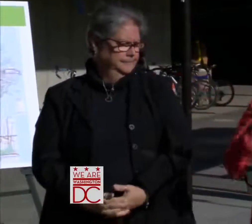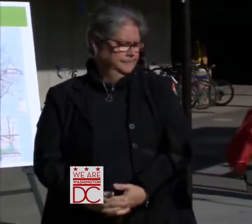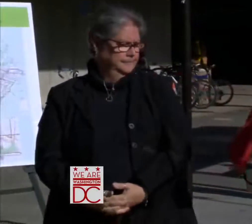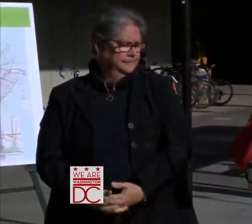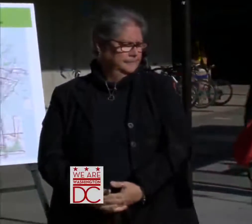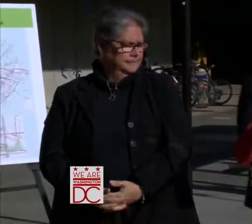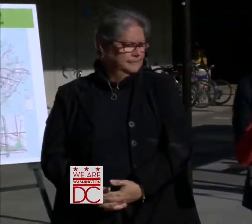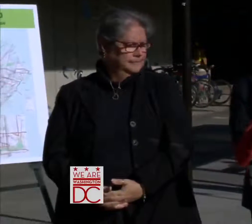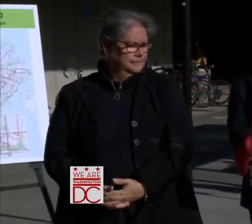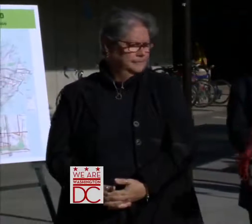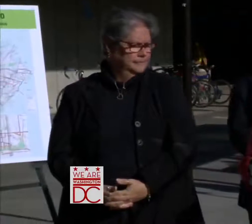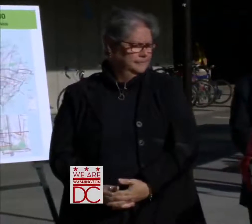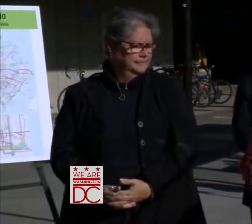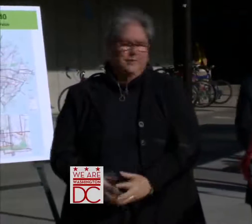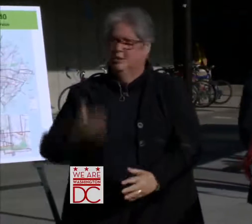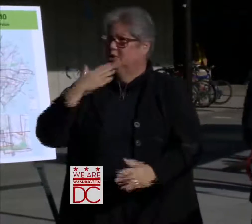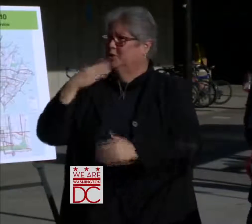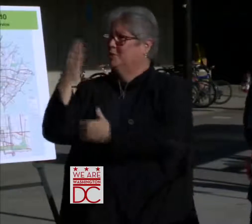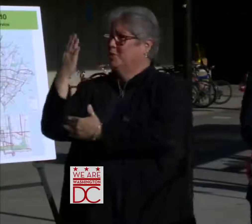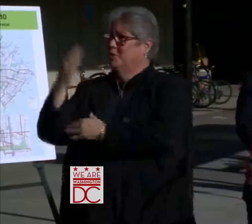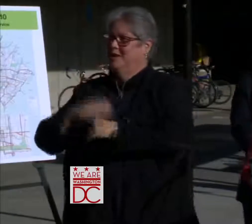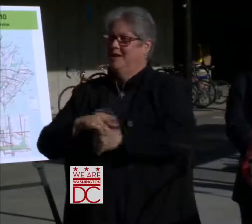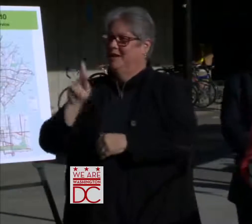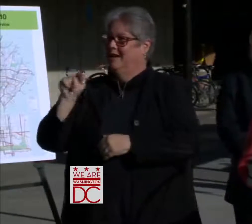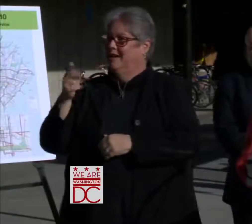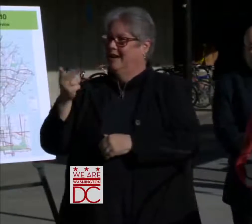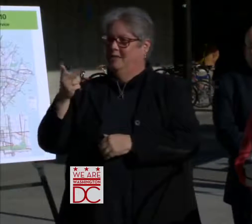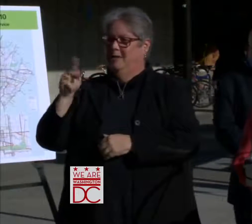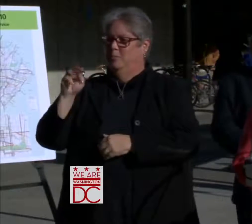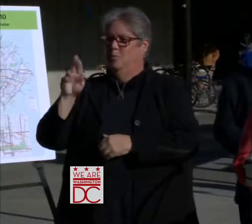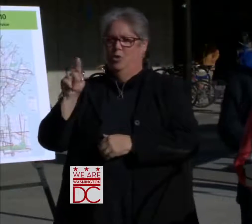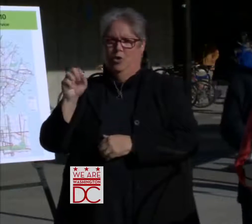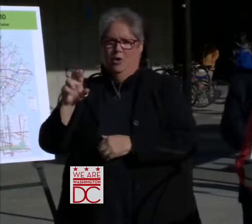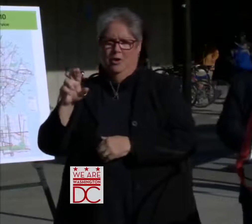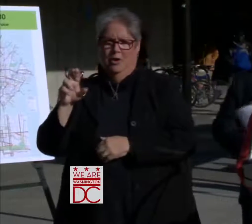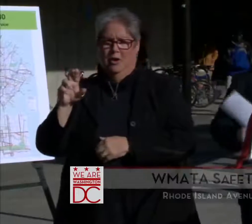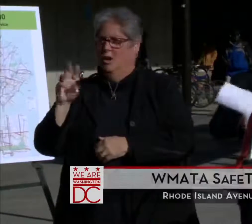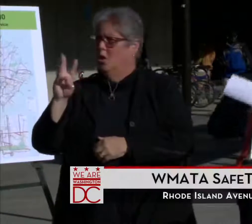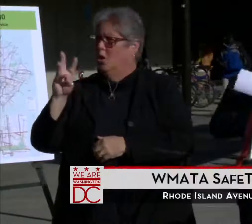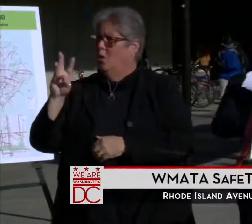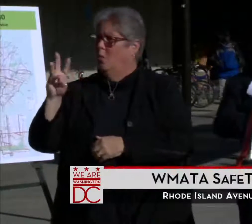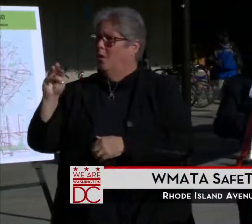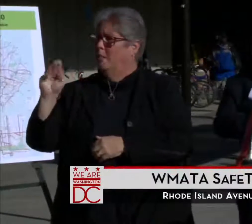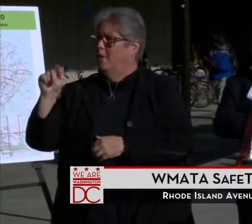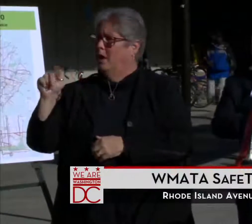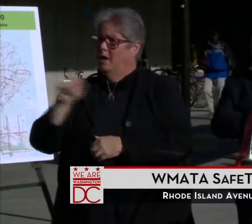GOOD MORNING. I AM KATHY PORTER, A WMATA BOARD MEMBER REPRESENTING MONTGOMERY